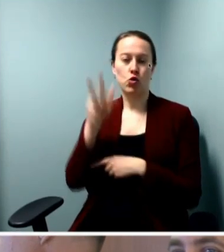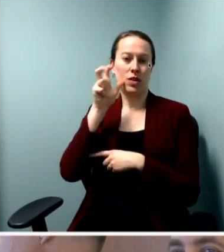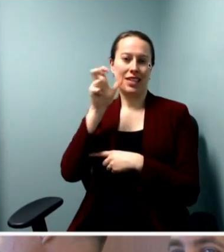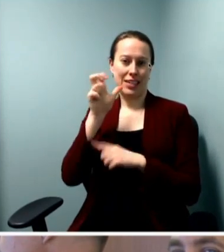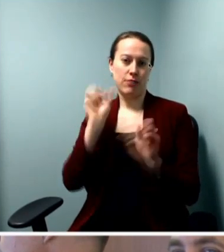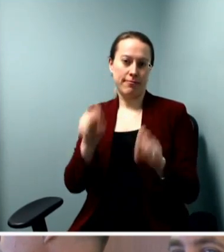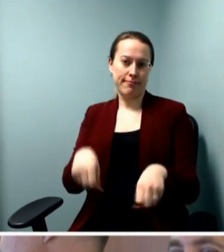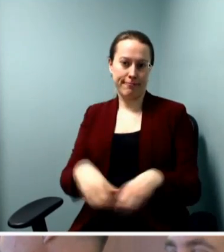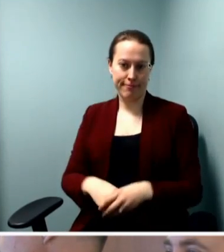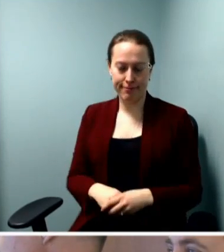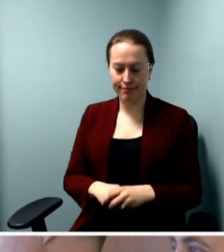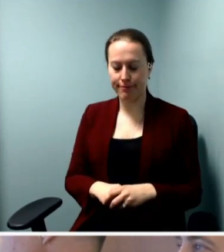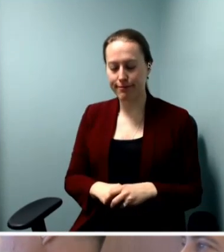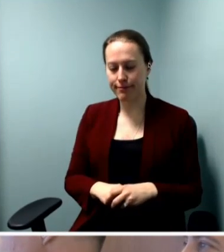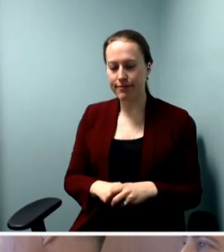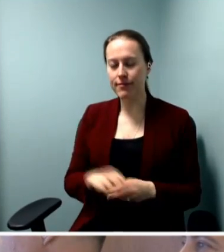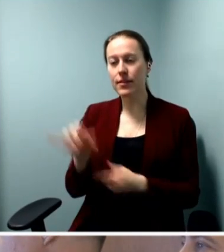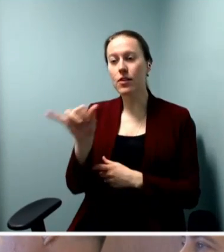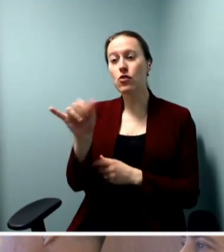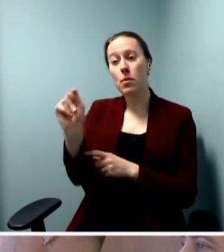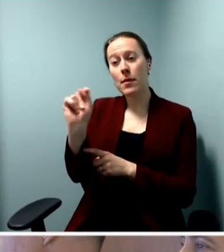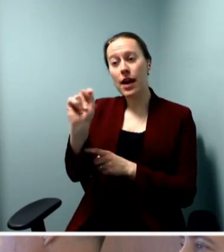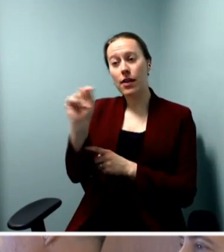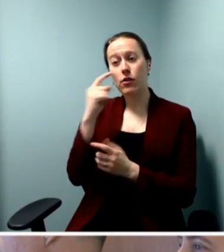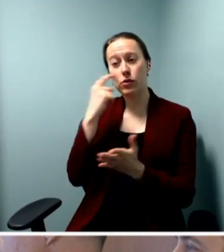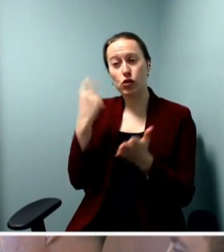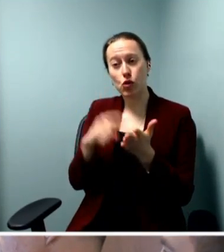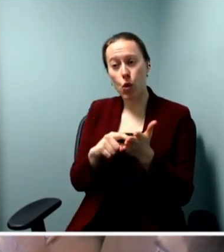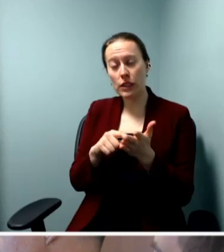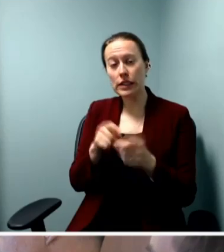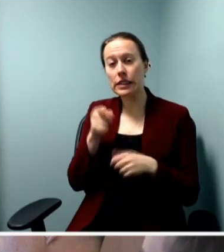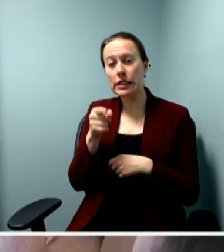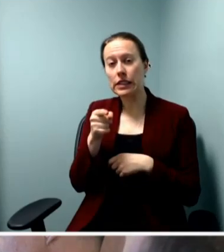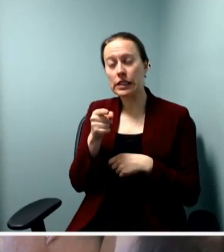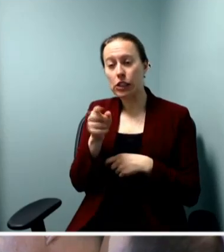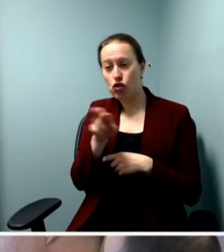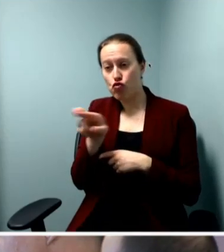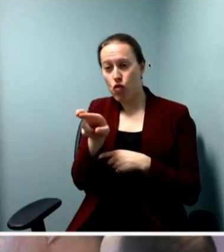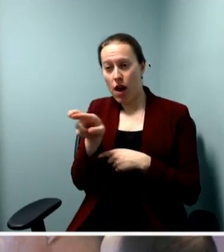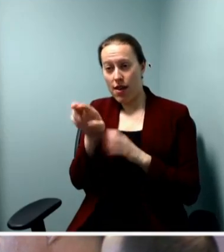Also, there are restrooms, you may have noticed, right to the right of the elevator as you came up.